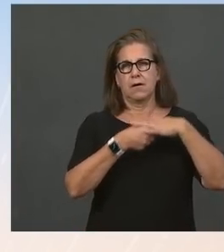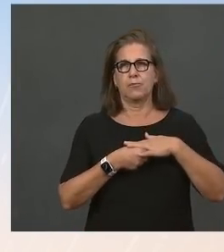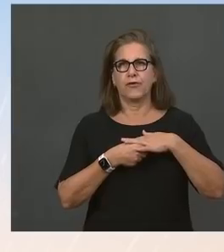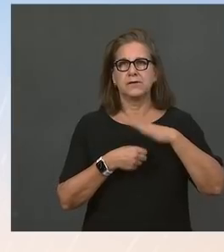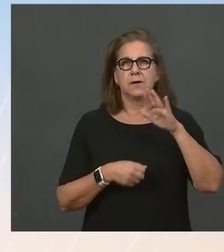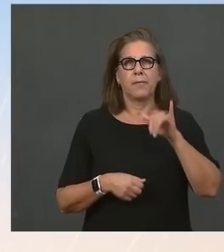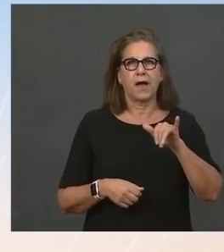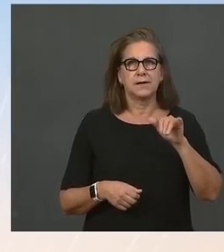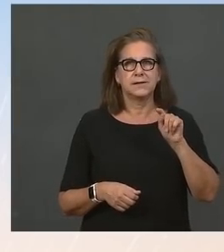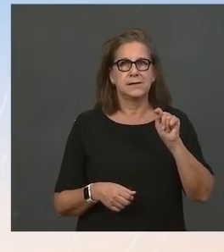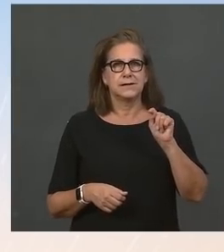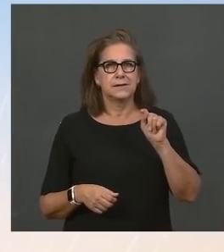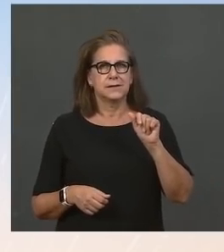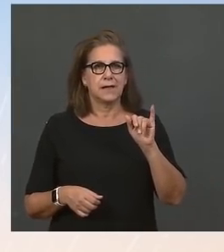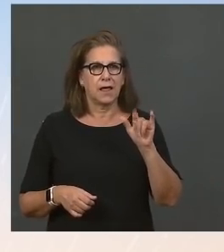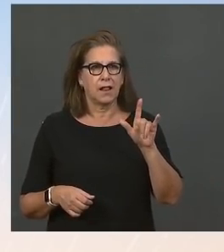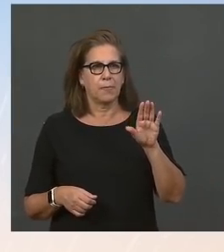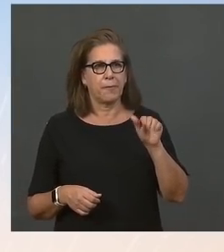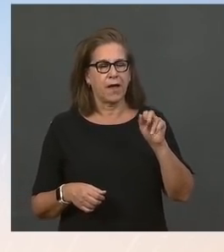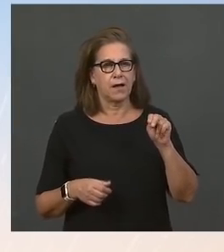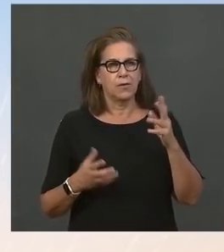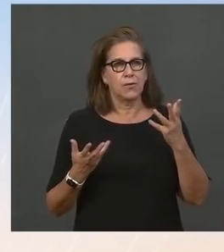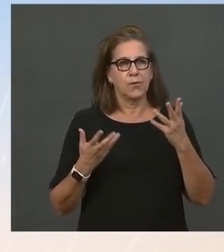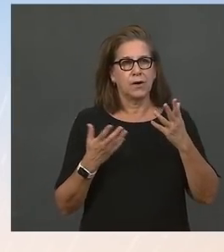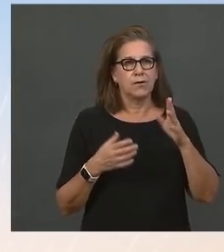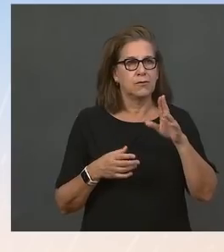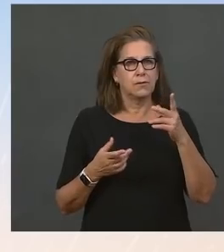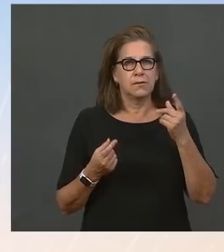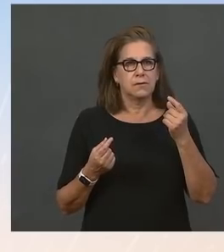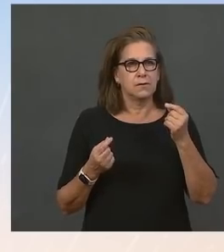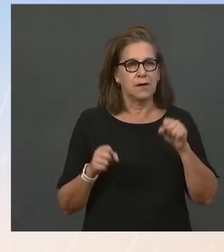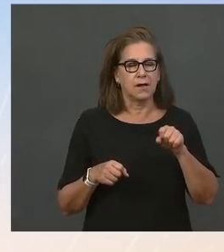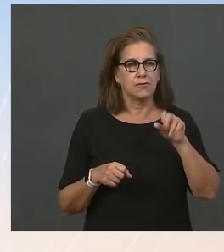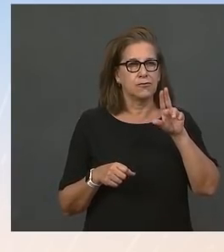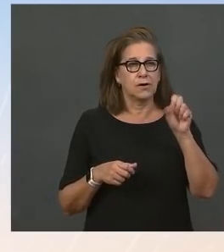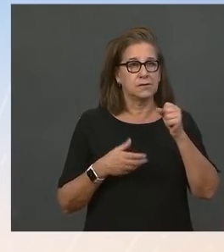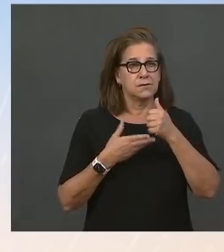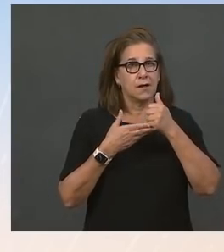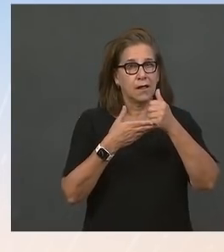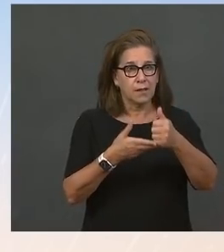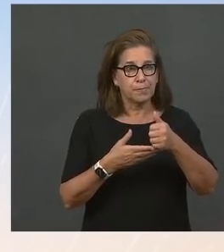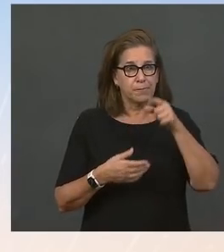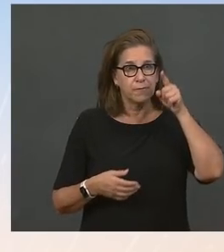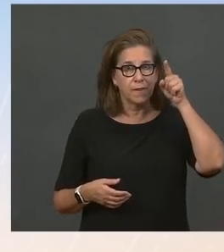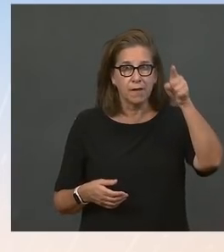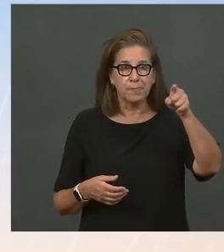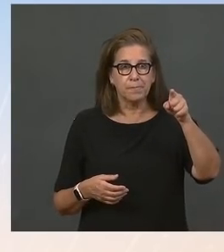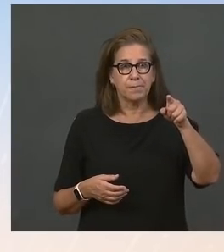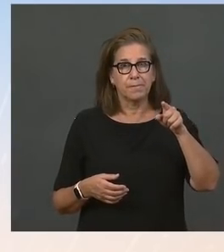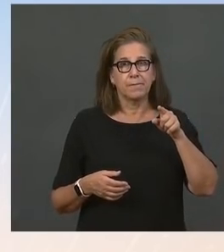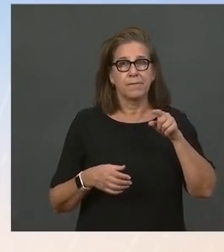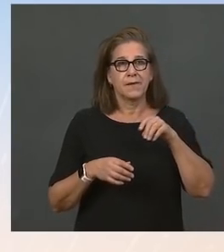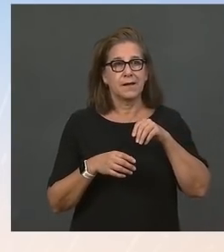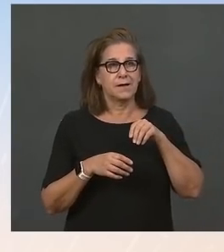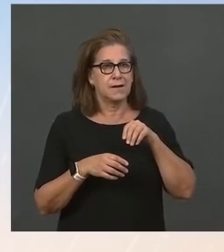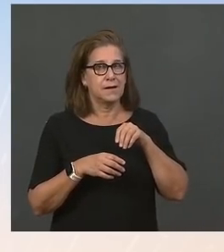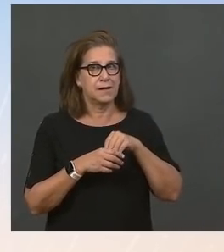I don't know -- you guys still committed to help Afghan people, or United States totally forget Afghan people?